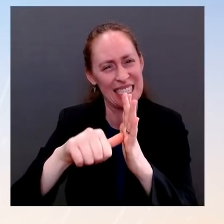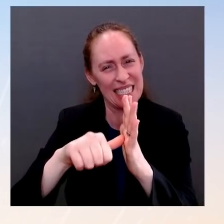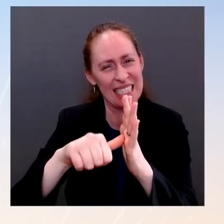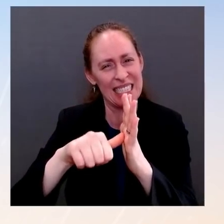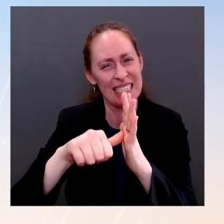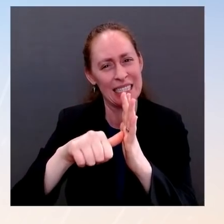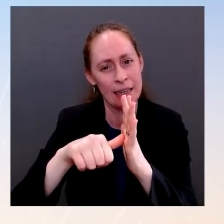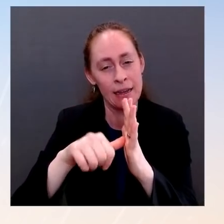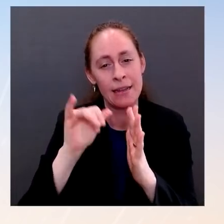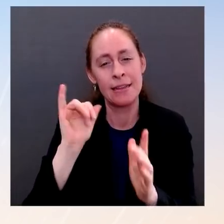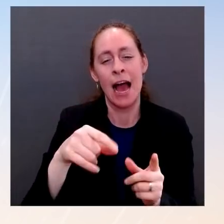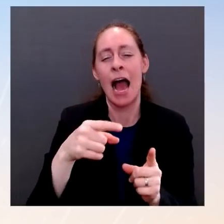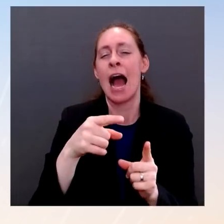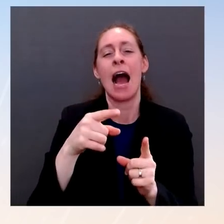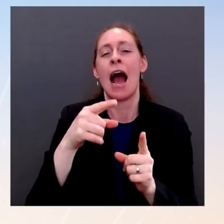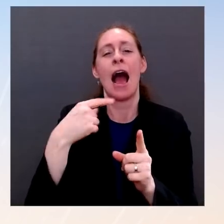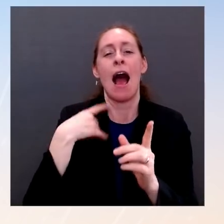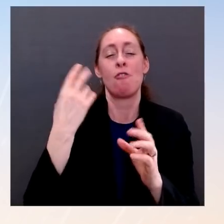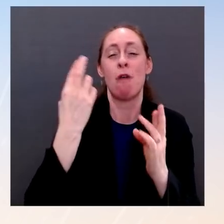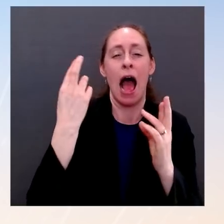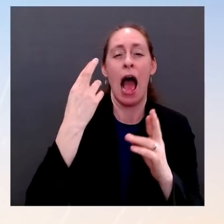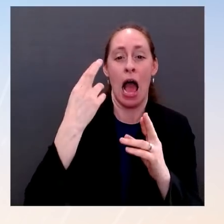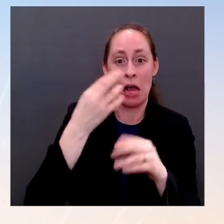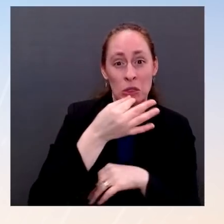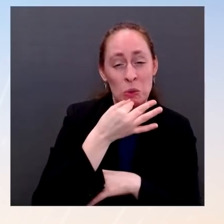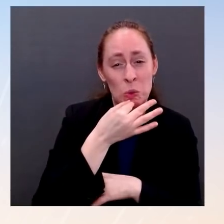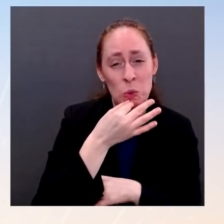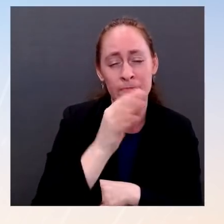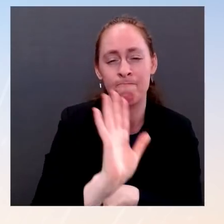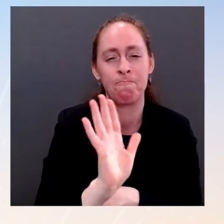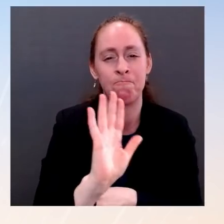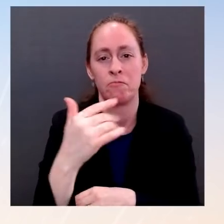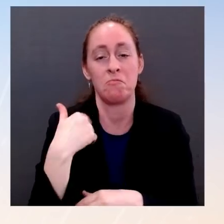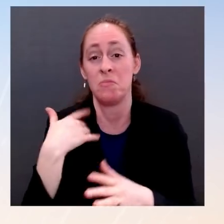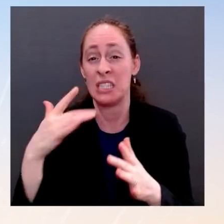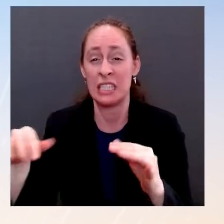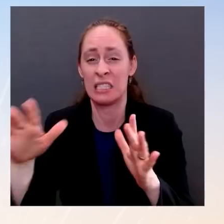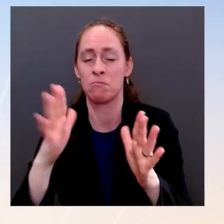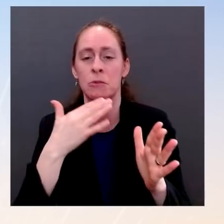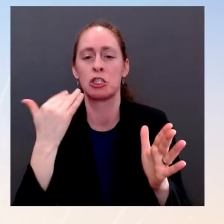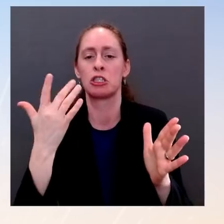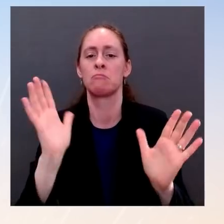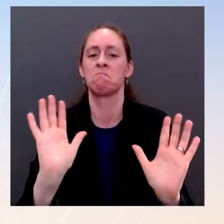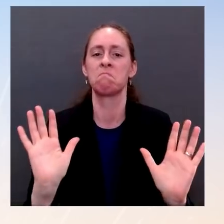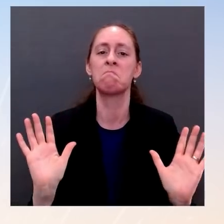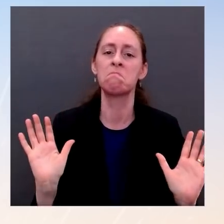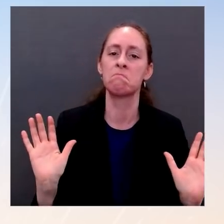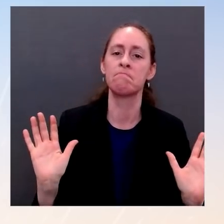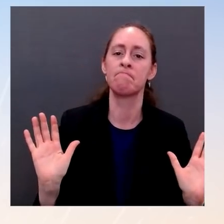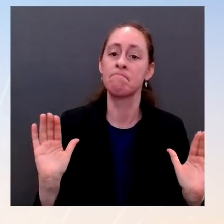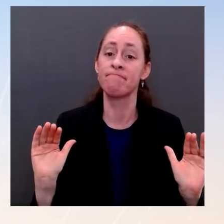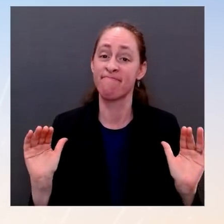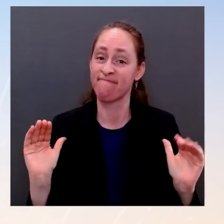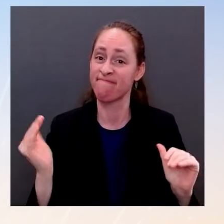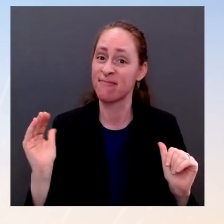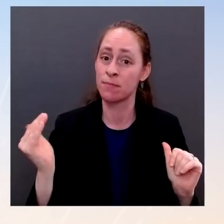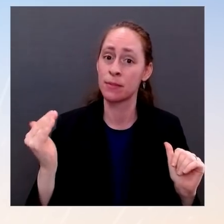We've seen a rapid uptick of violations of the ceasefire agreement. We've seen an increase in troops building at the border.